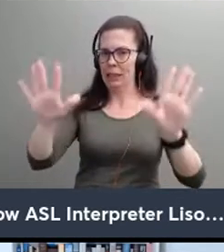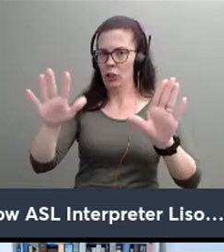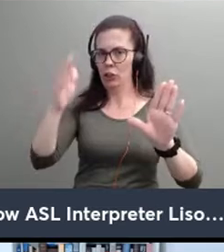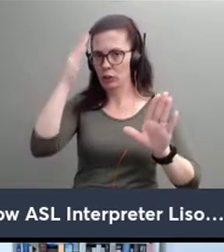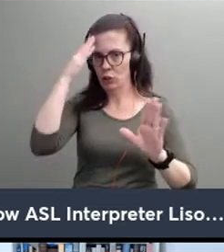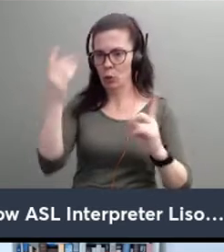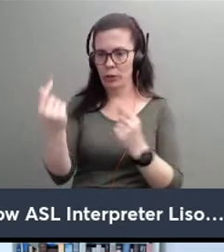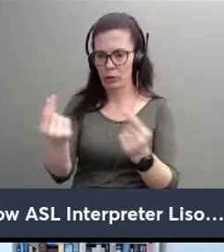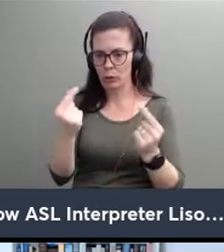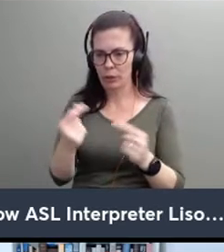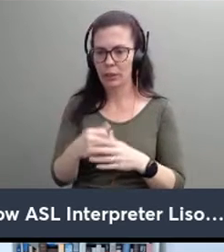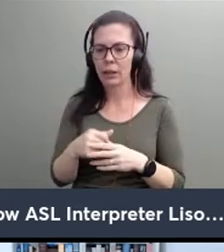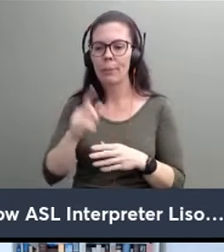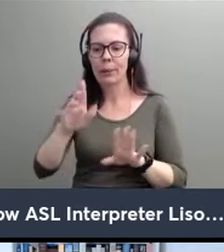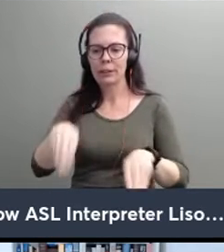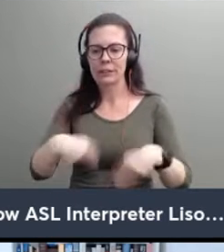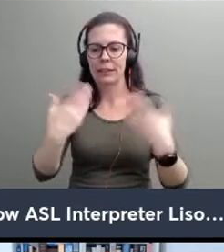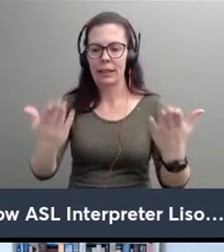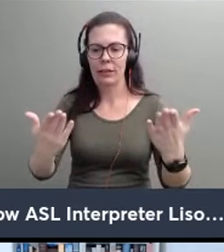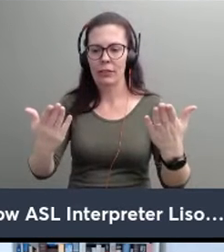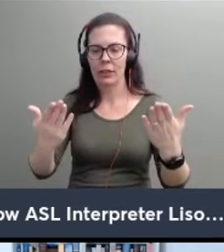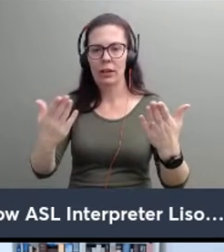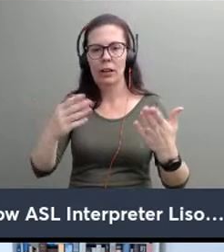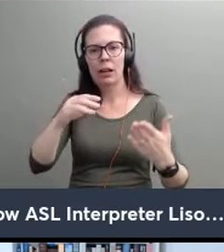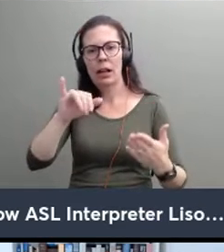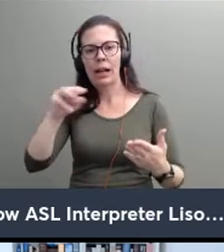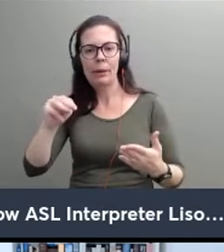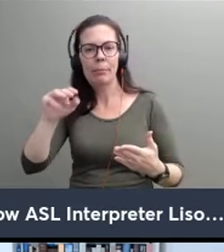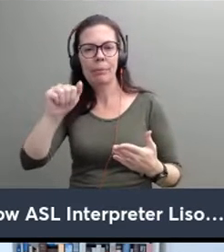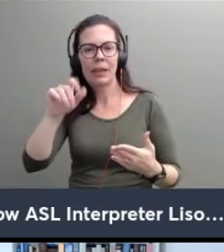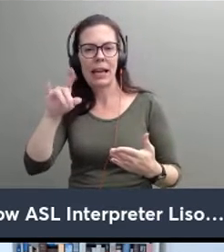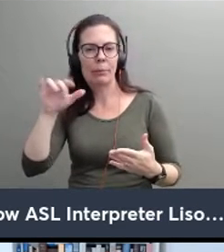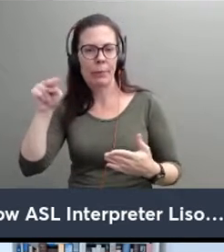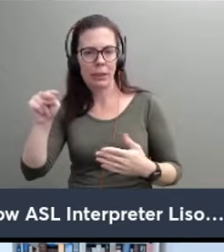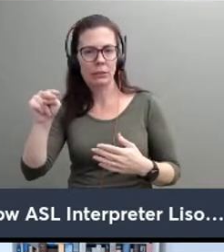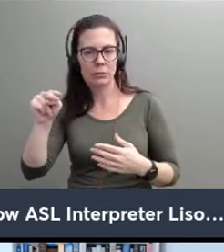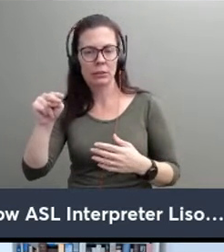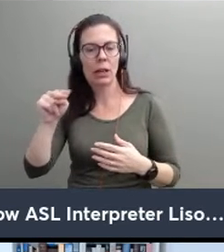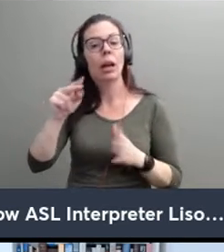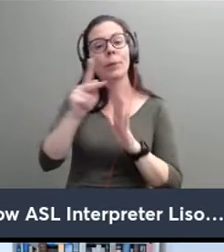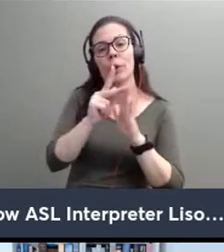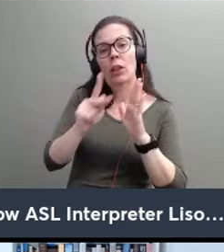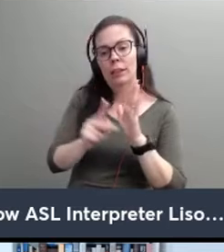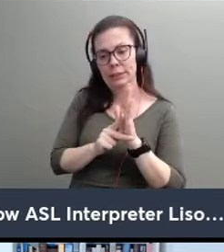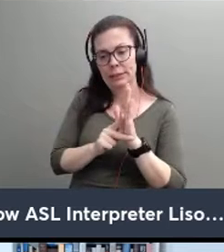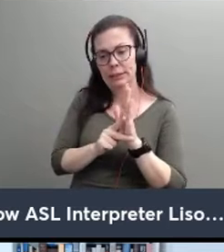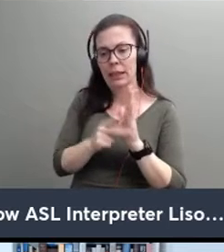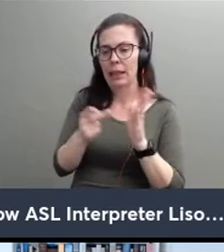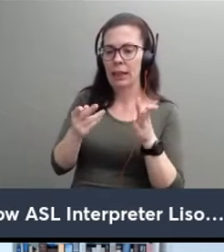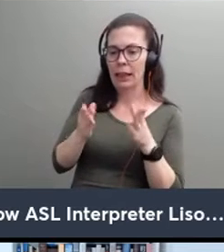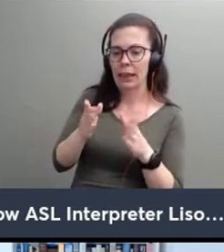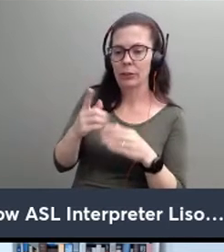You need to give your IAM admins a policy that enables them to take this action.